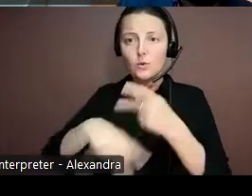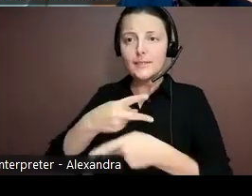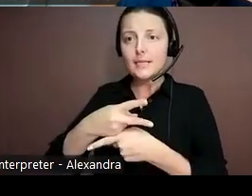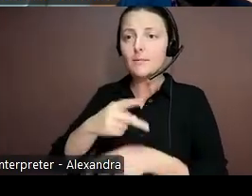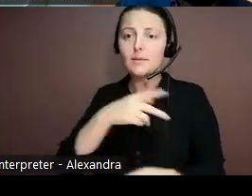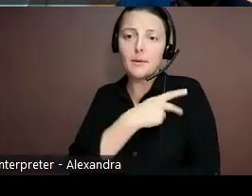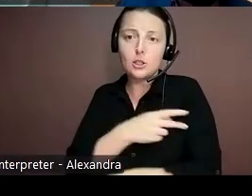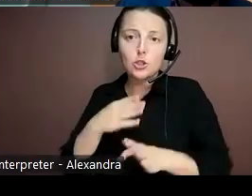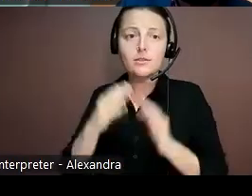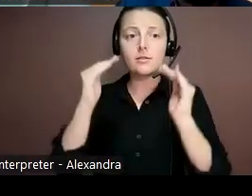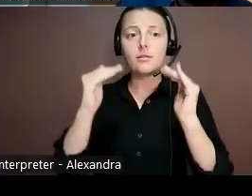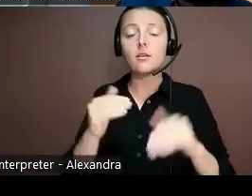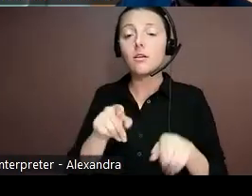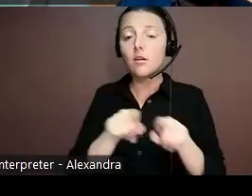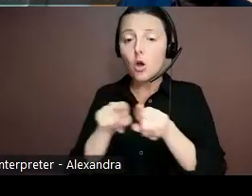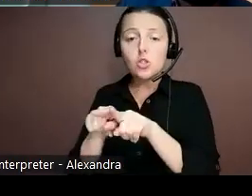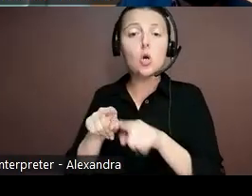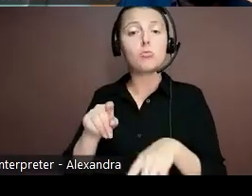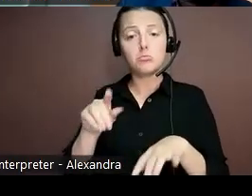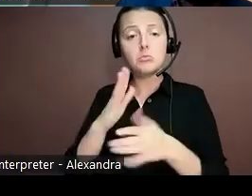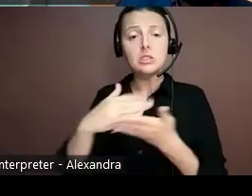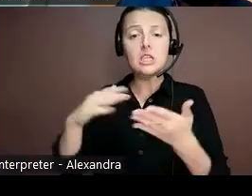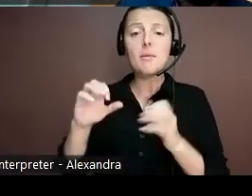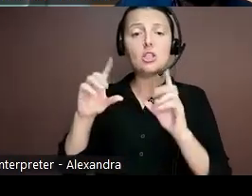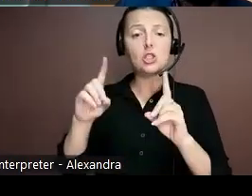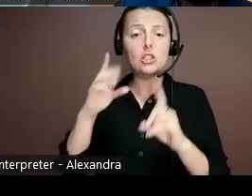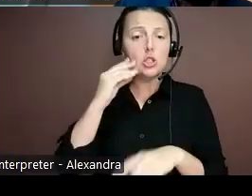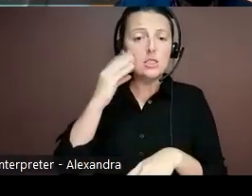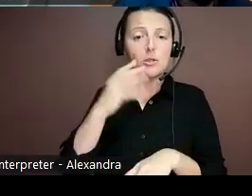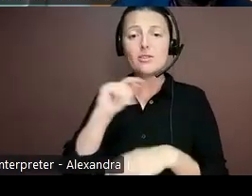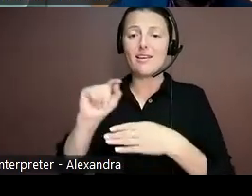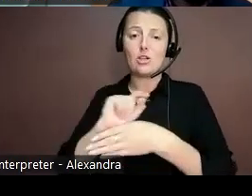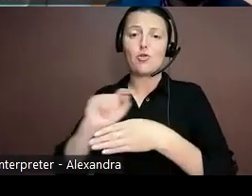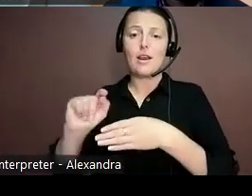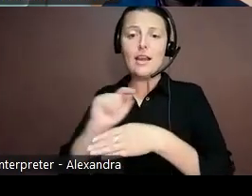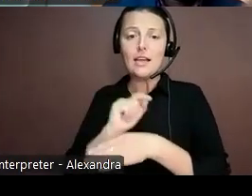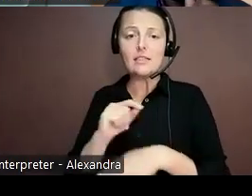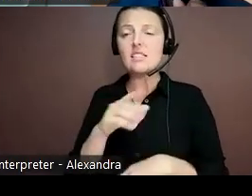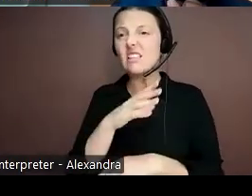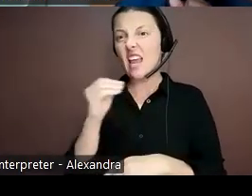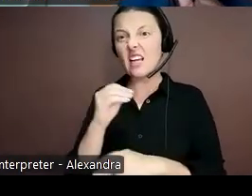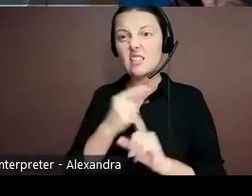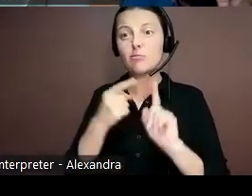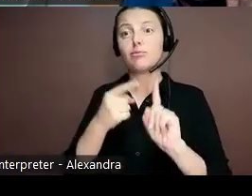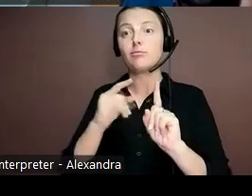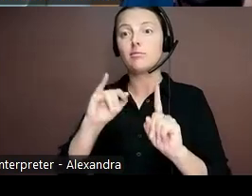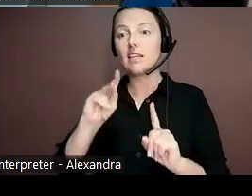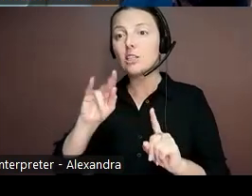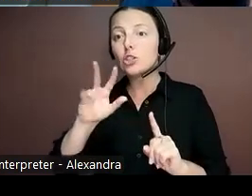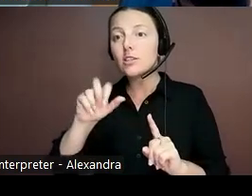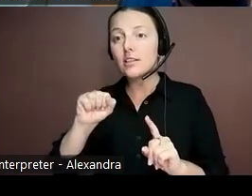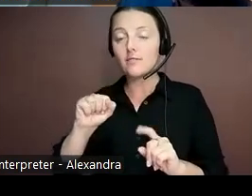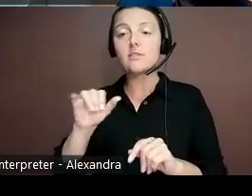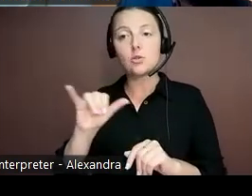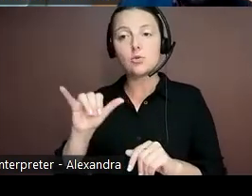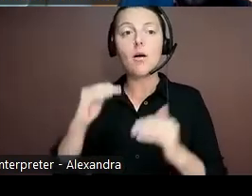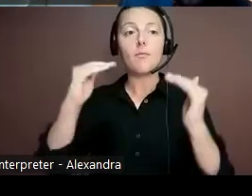and some quality uh initiatives as well. Um so just I'm going to skip this slide so I can get to